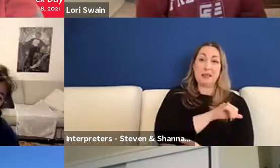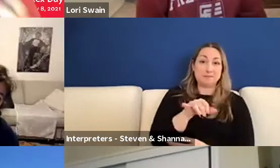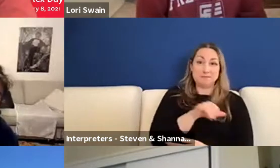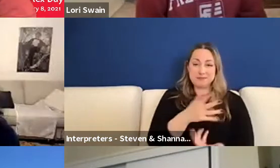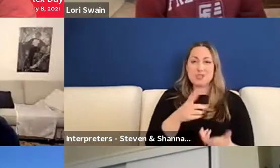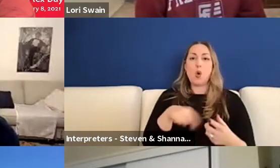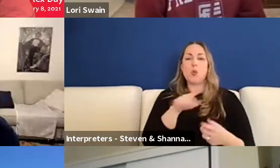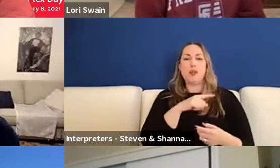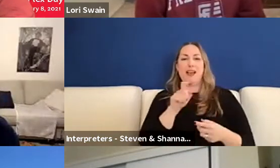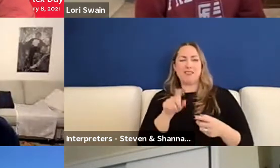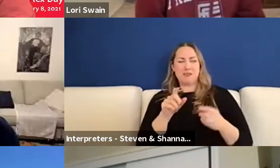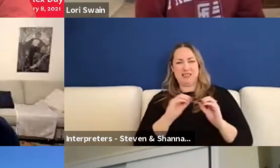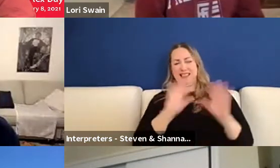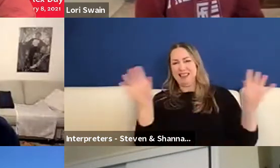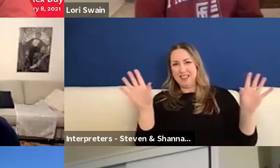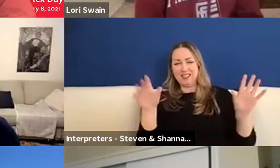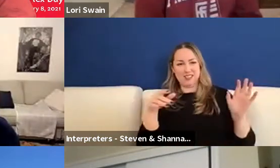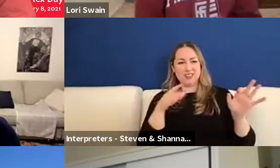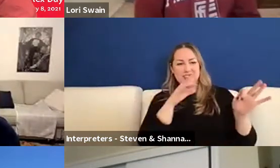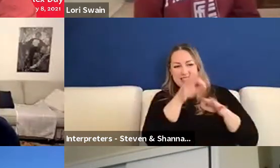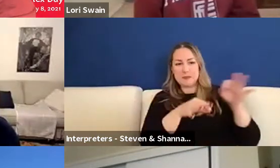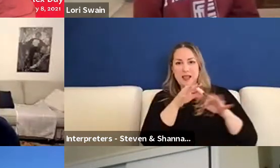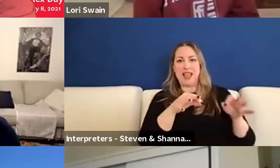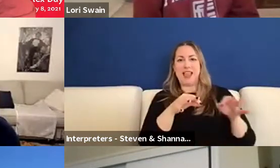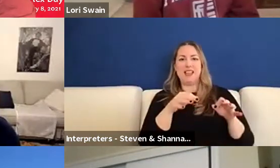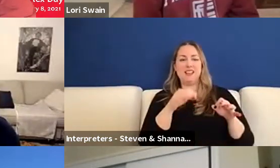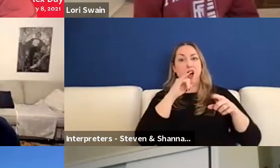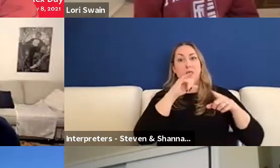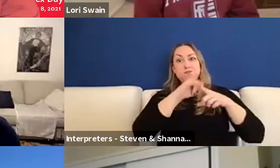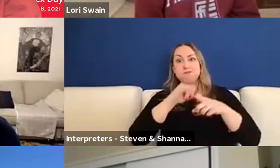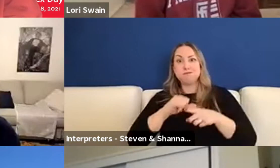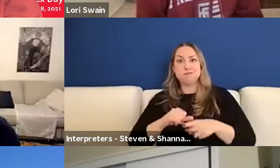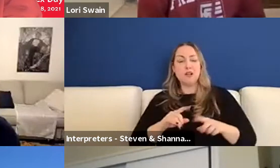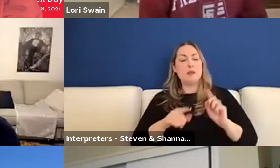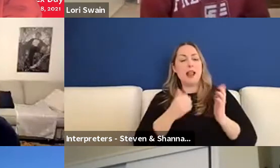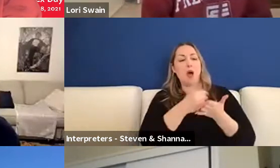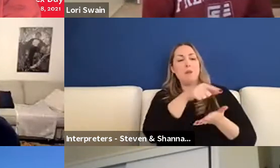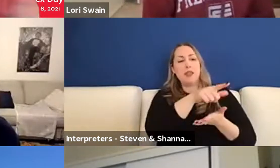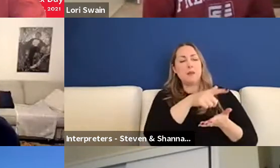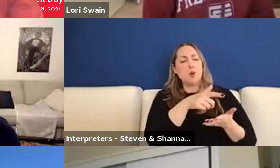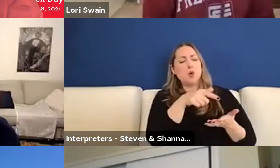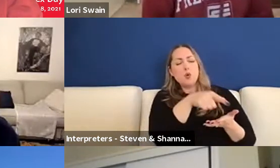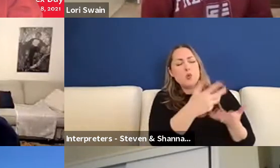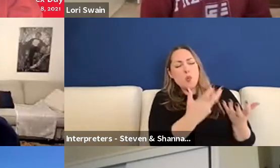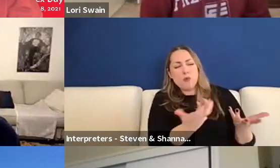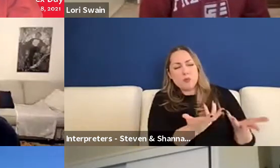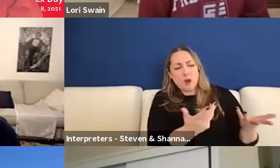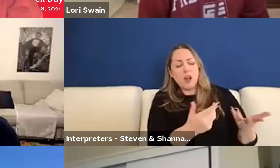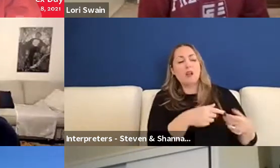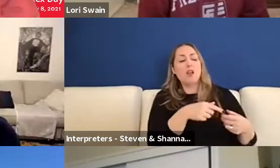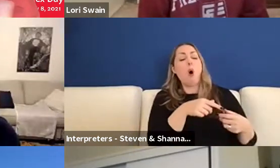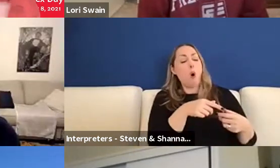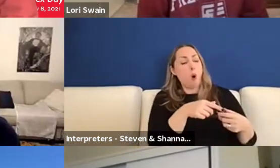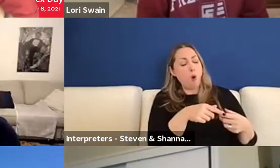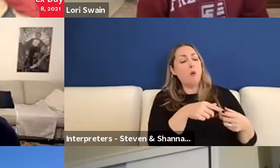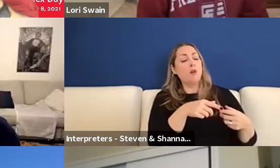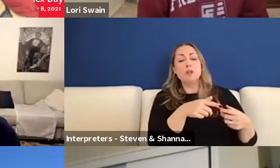how, and we want to make sure that we're not using catalog speak. But we're addressing students questions from a framework they